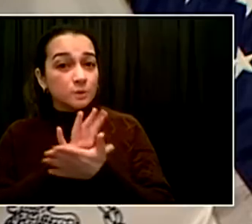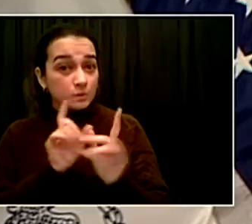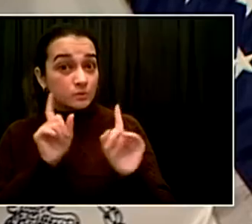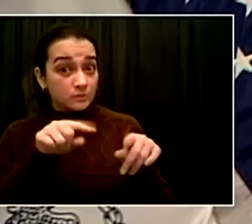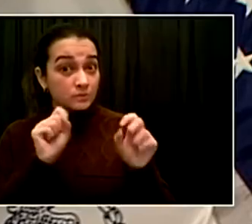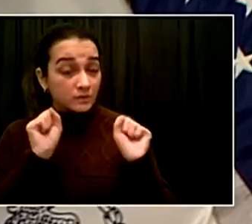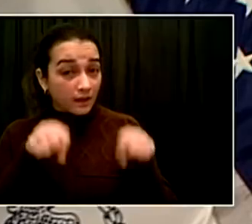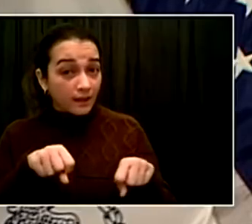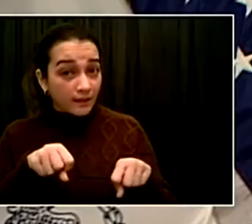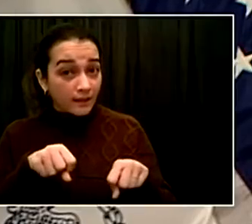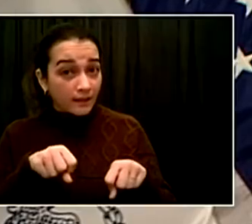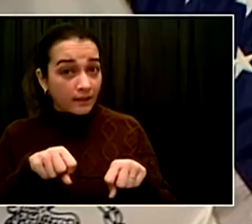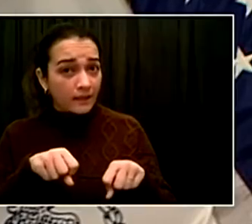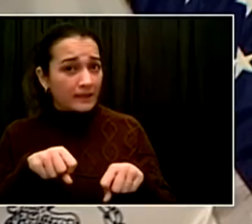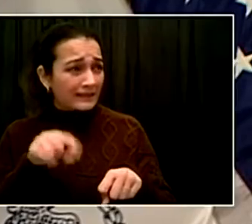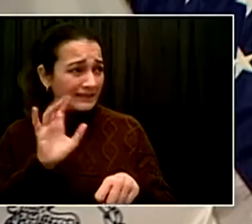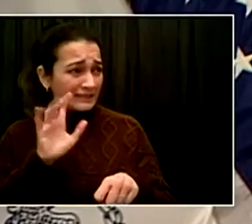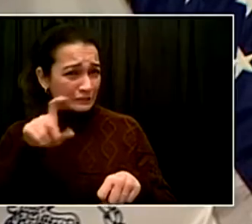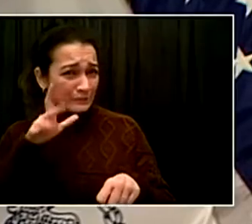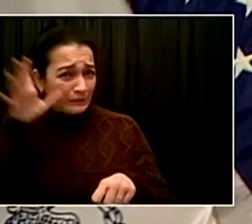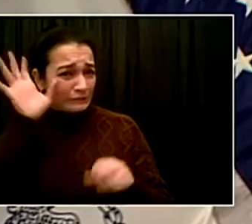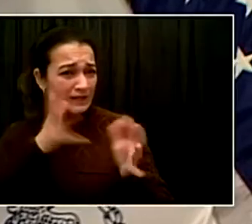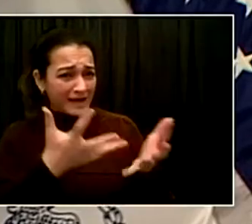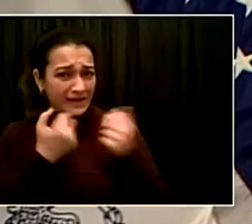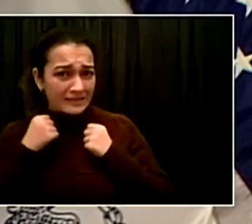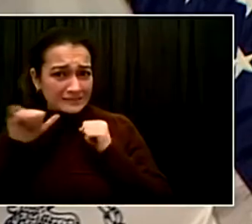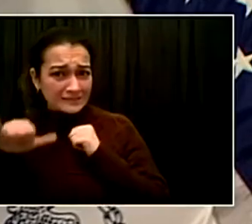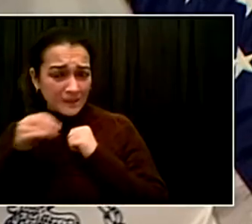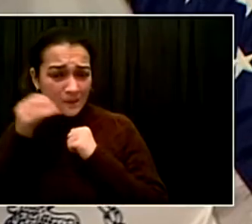SCHOOL AS WE ARE HEADING TO THE HOLIDAYS, AND ALSO THE SAME